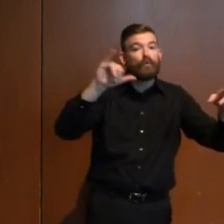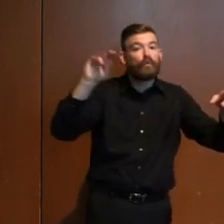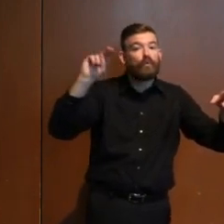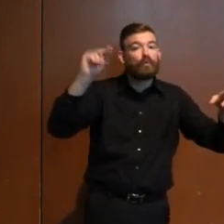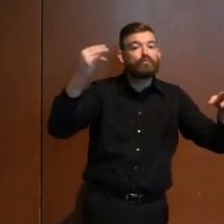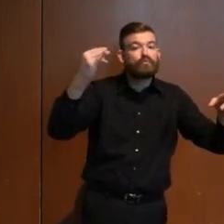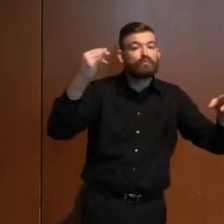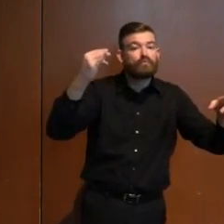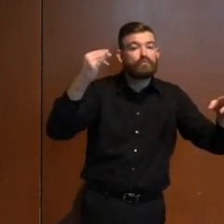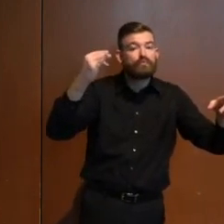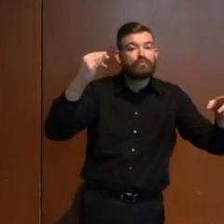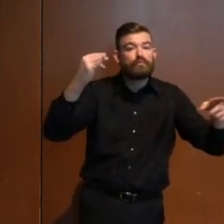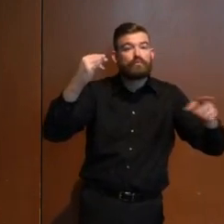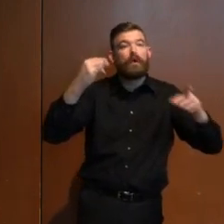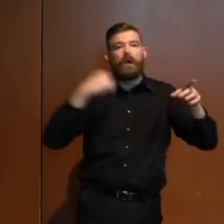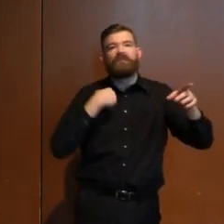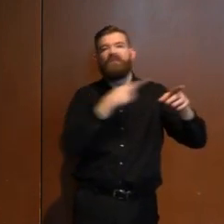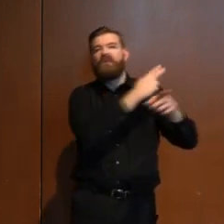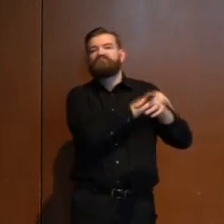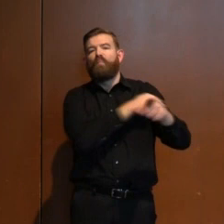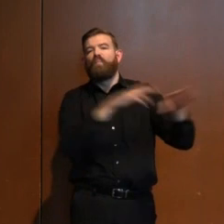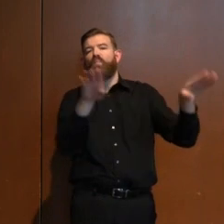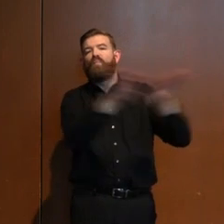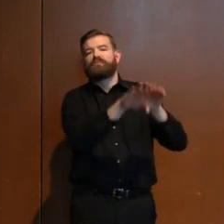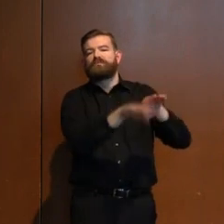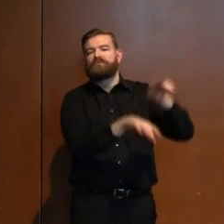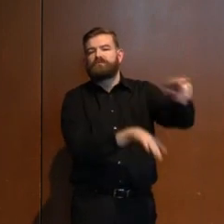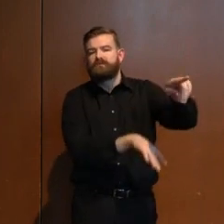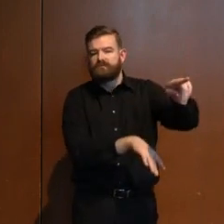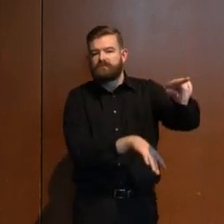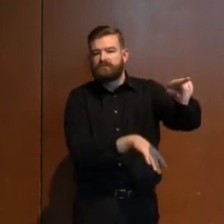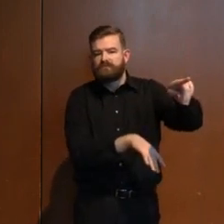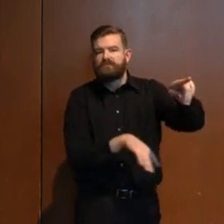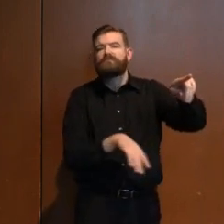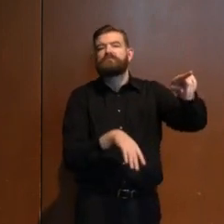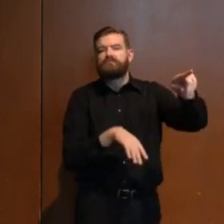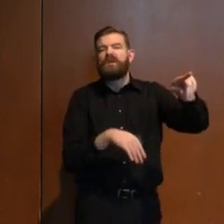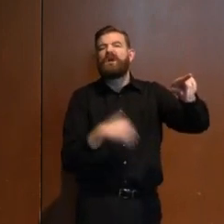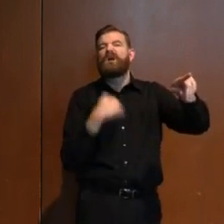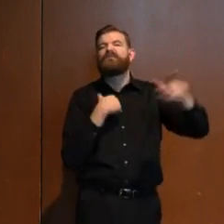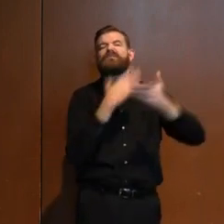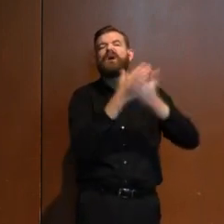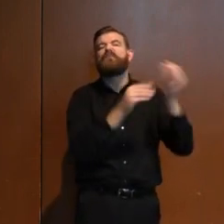OPEN UP CLOSED HOSPITALS. THE HOSPITAL HAS BEGUN IN WOODBERRY THE HOSPITAL HAS BEGUN RELOCATING THE SERVICES